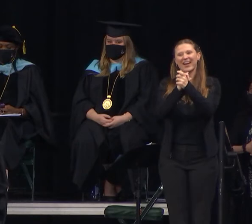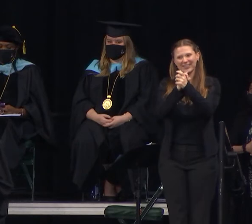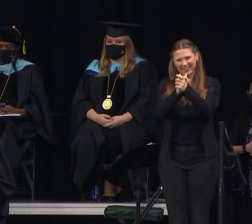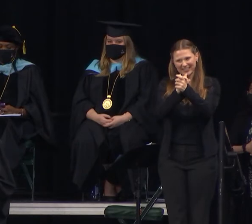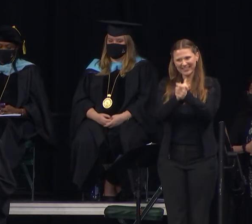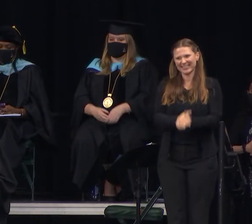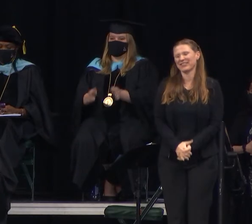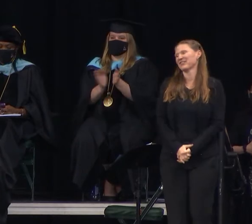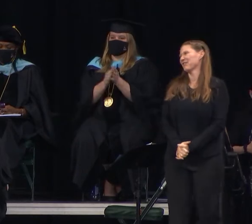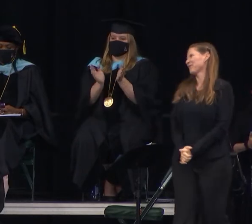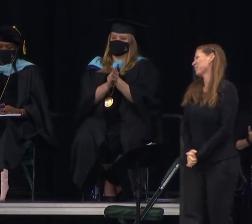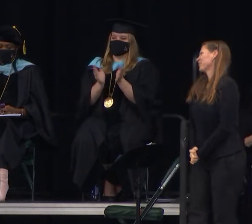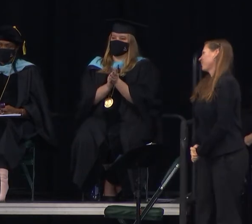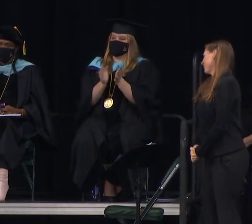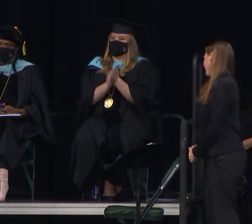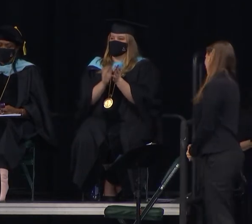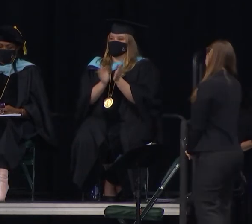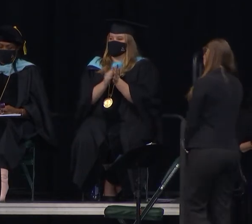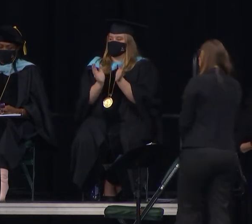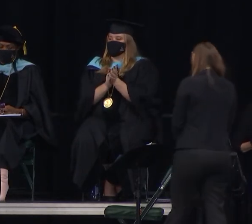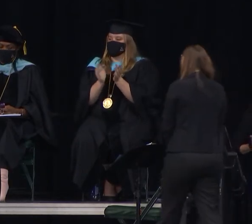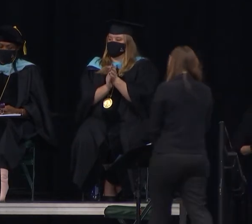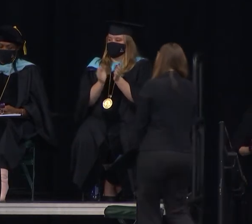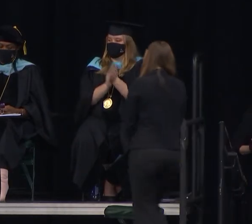(audience applauding)